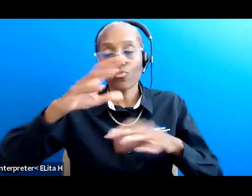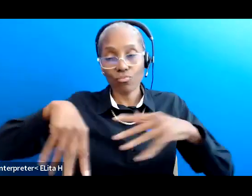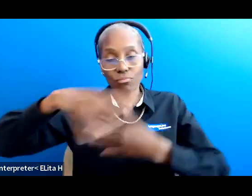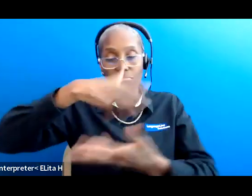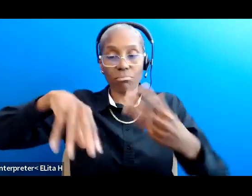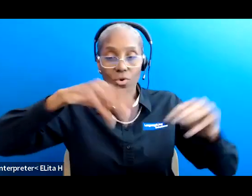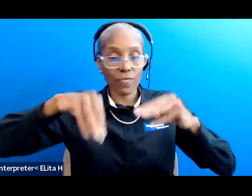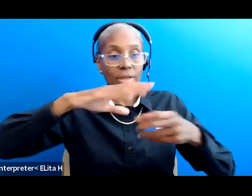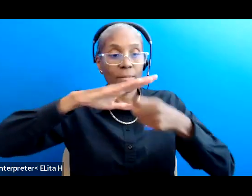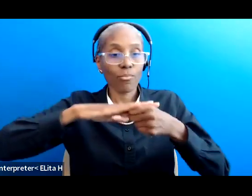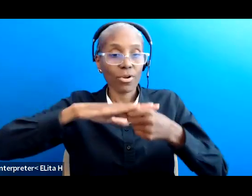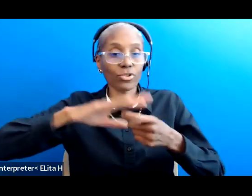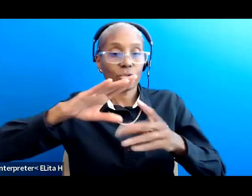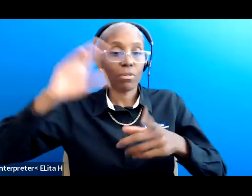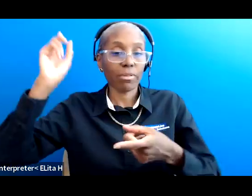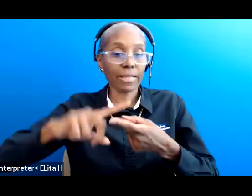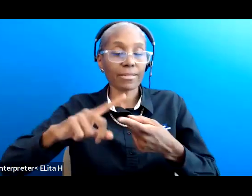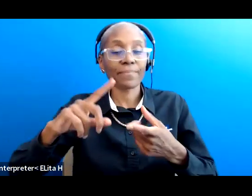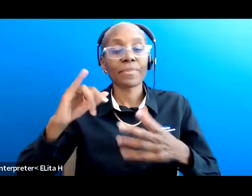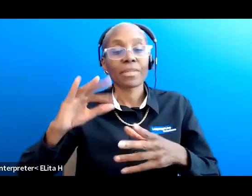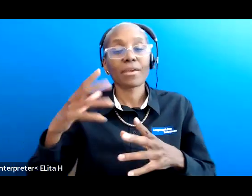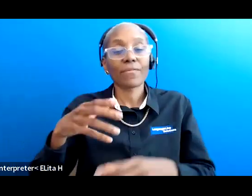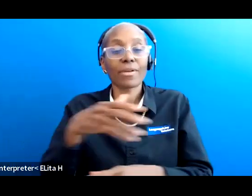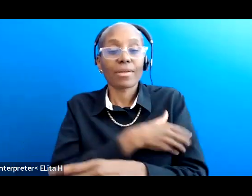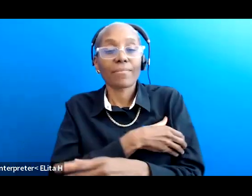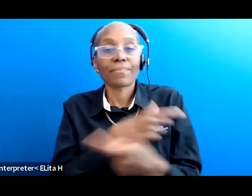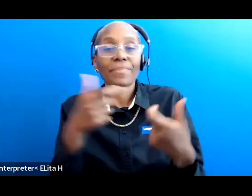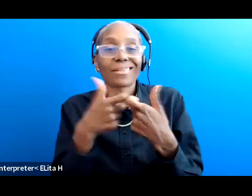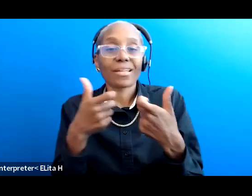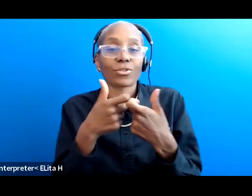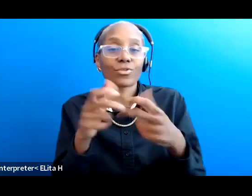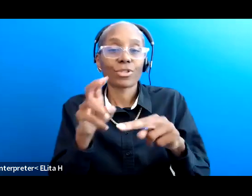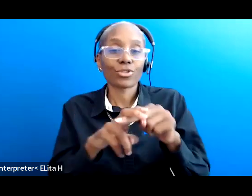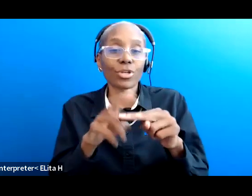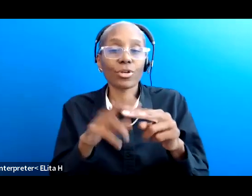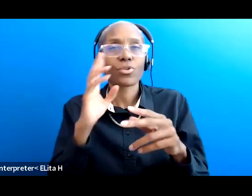If you're in a power chair, you can use that tilt button and